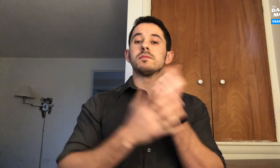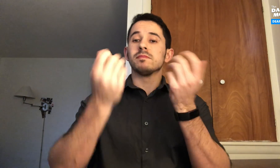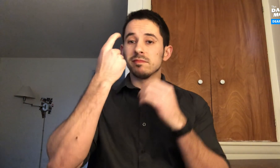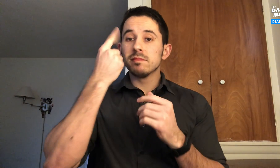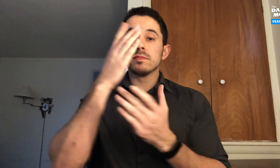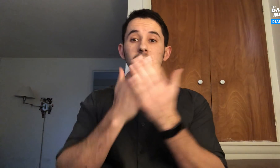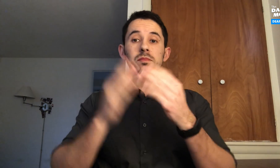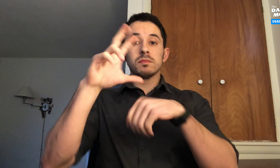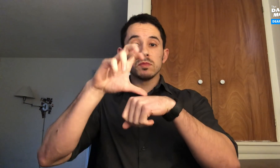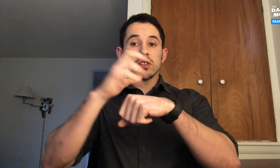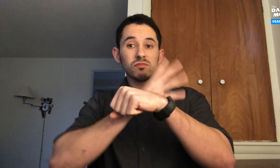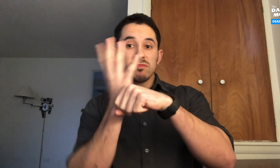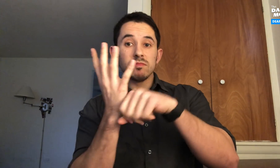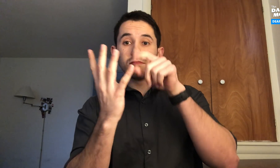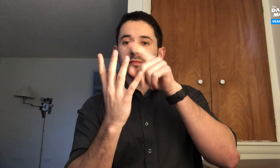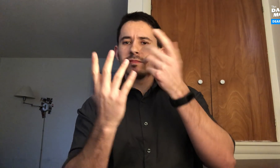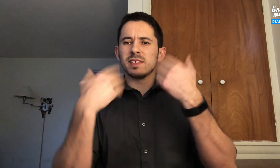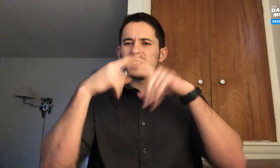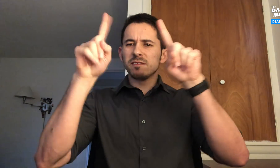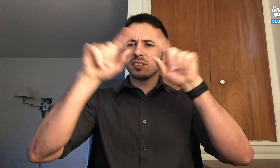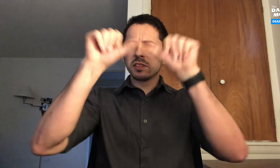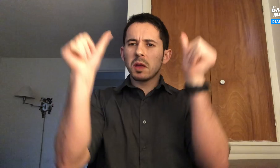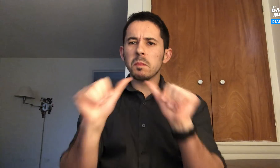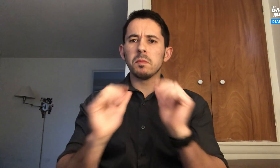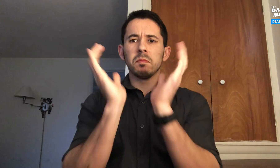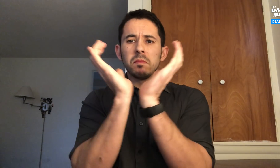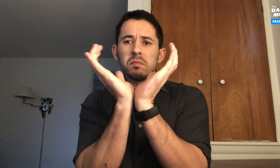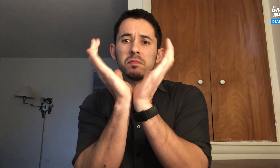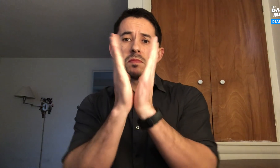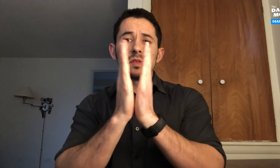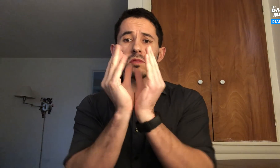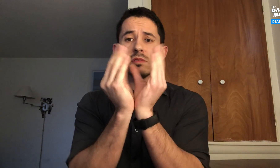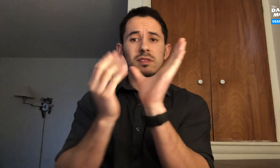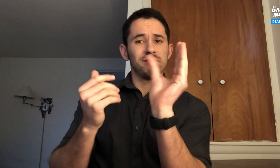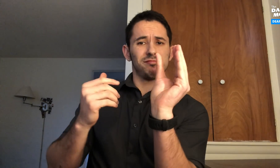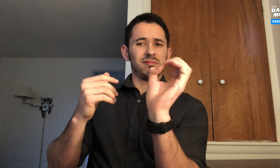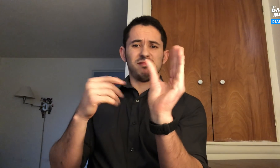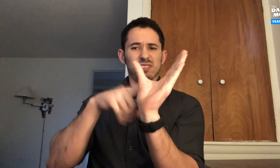Some receptors have different shapes that may be curved, small, wide, or so on.